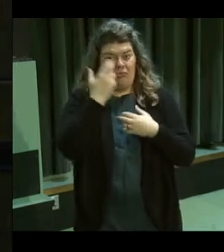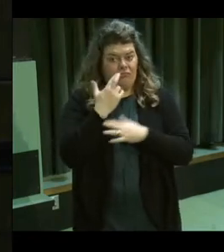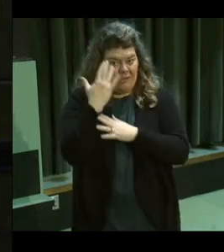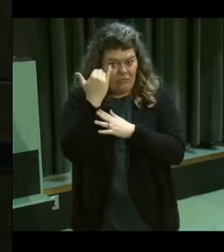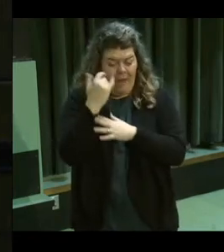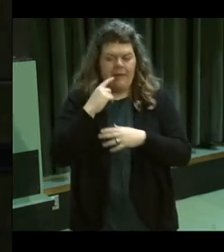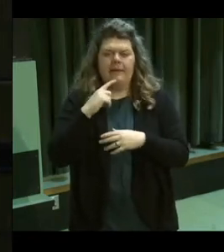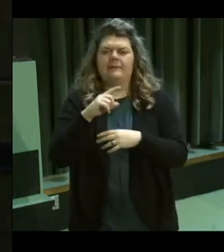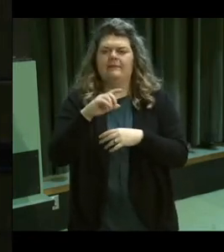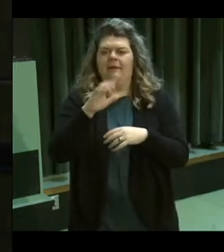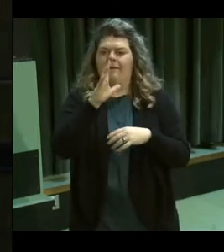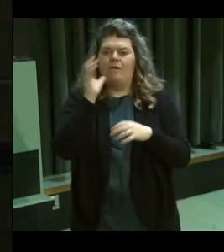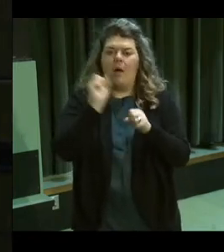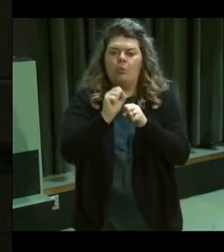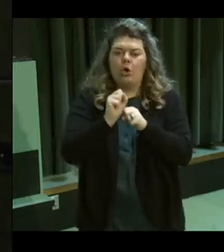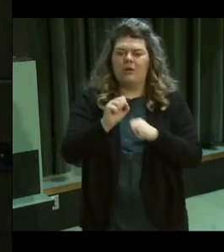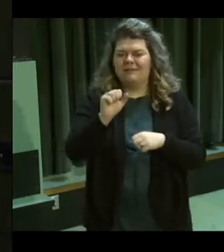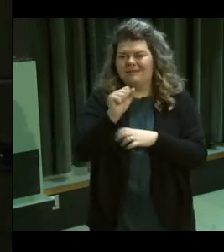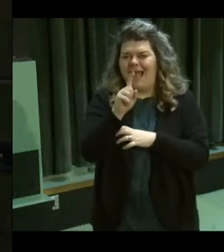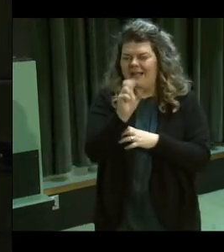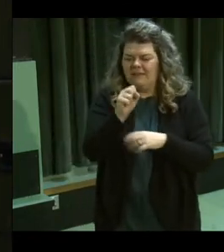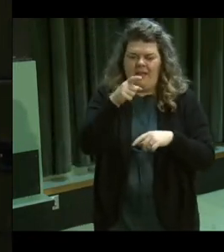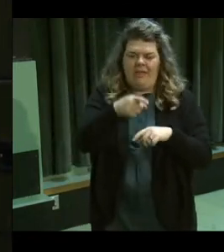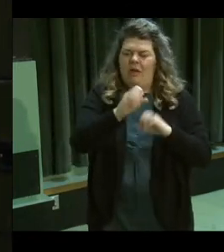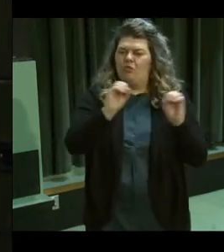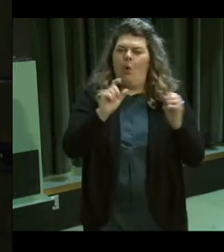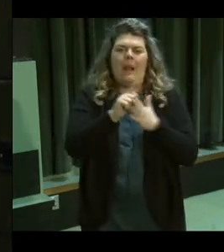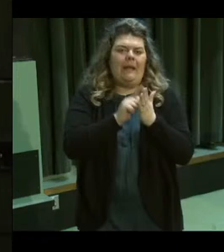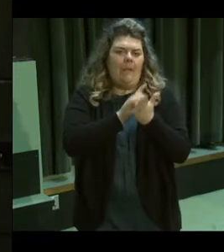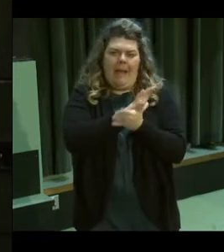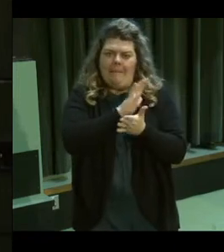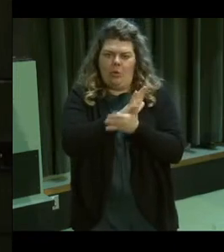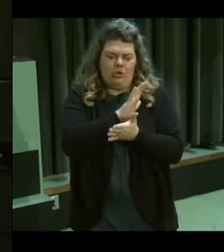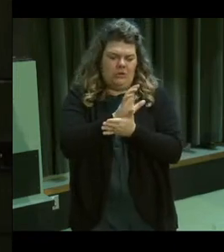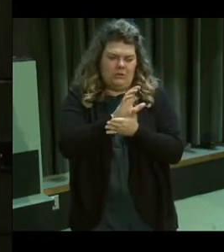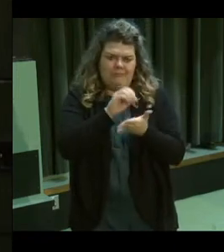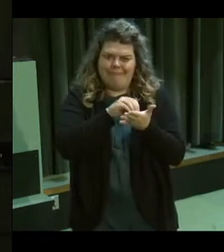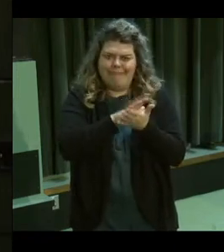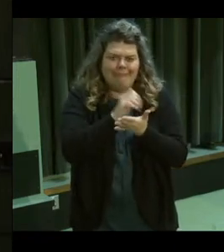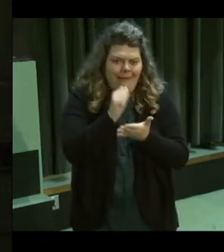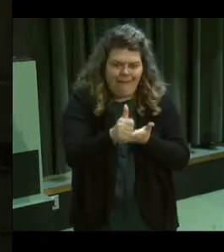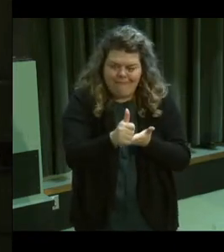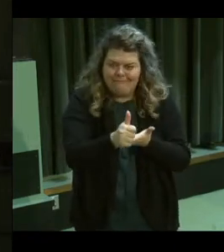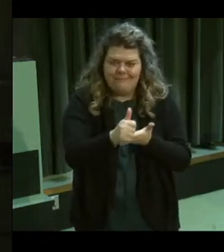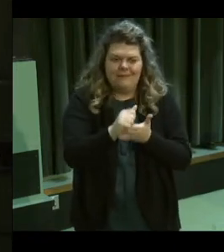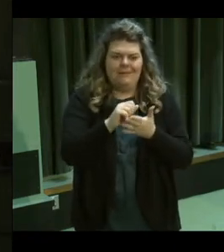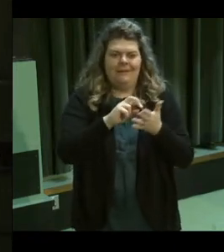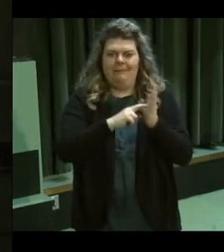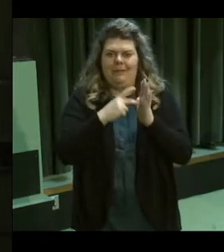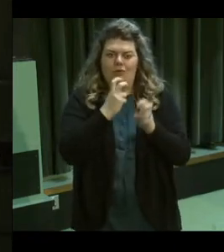it has to do with the status of farm workers not being able, you